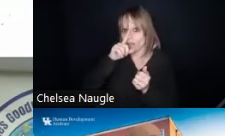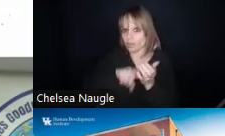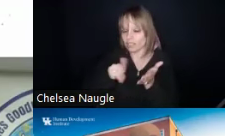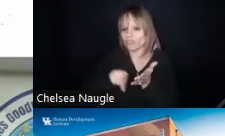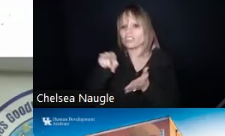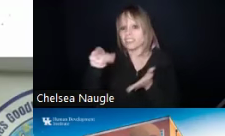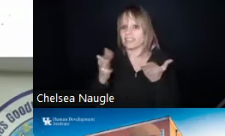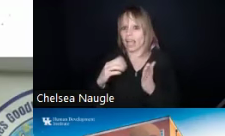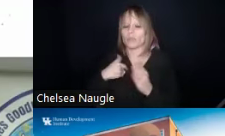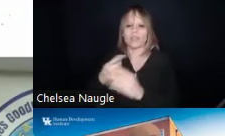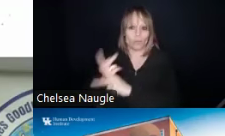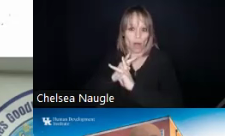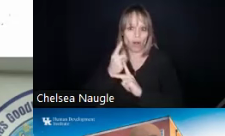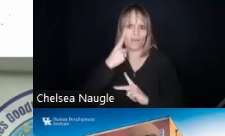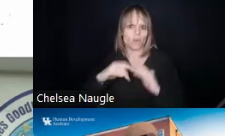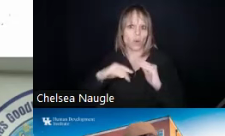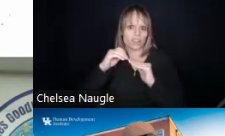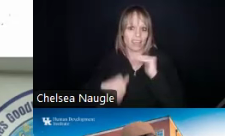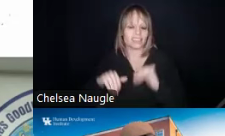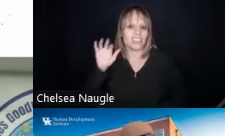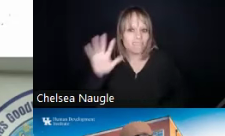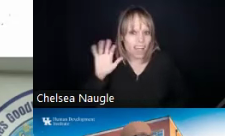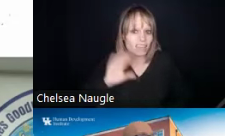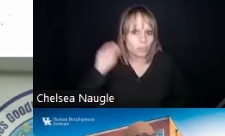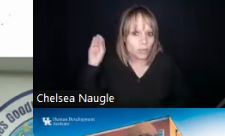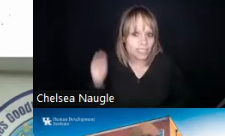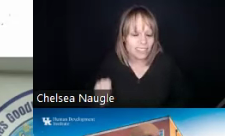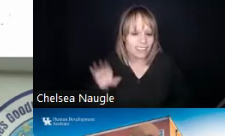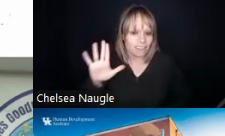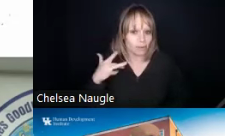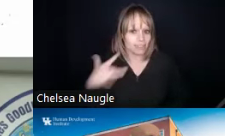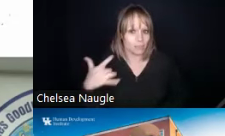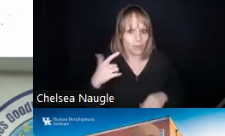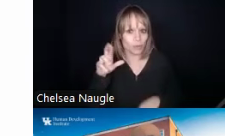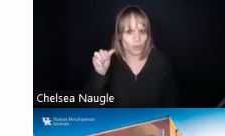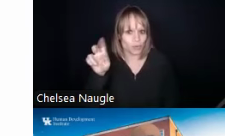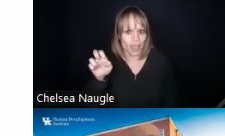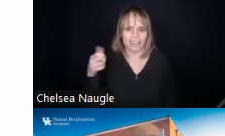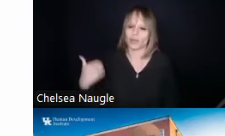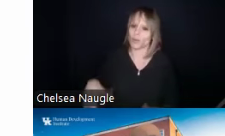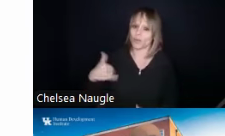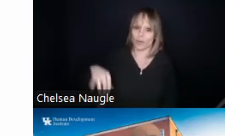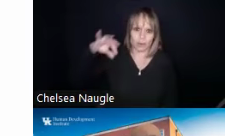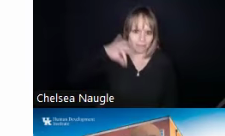use his instrument for less than 5% of what uh they normally charge. So that was a big win too. Uh on the